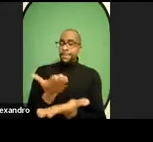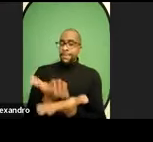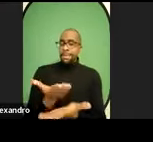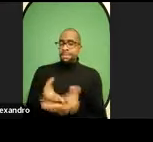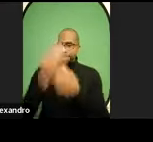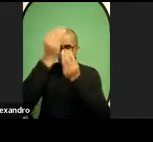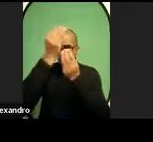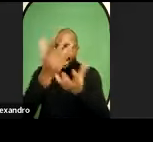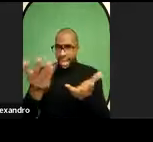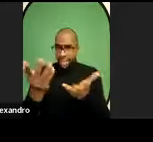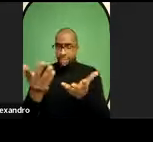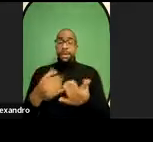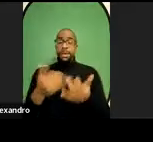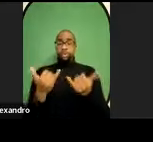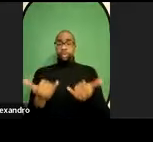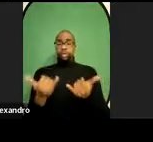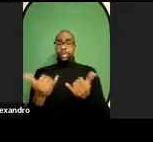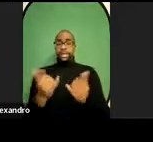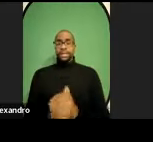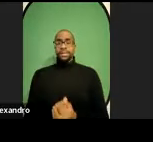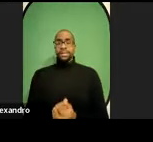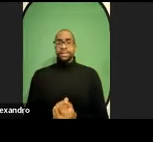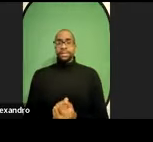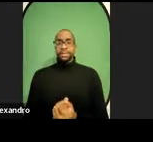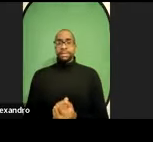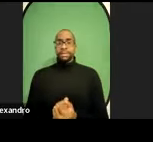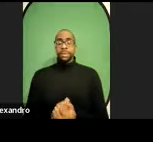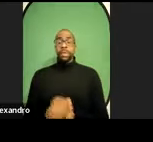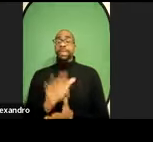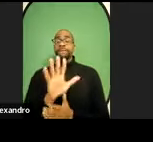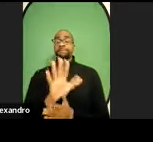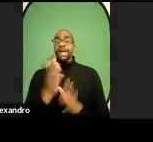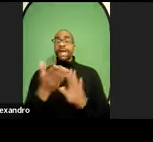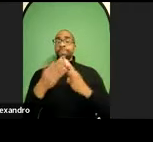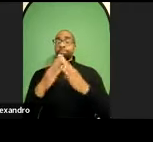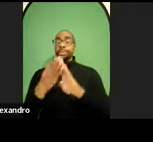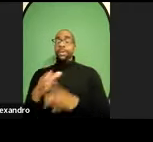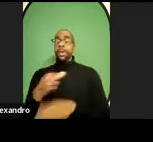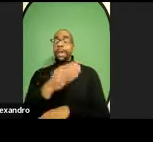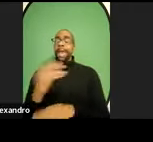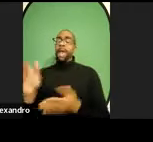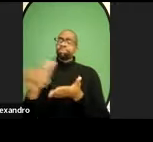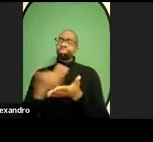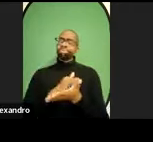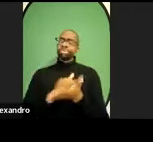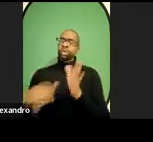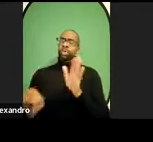We are devoted to sharing updated and evidence based information such as you're going to hear tonight. Cross the five new York City burrows